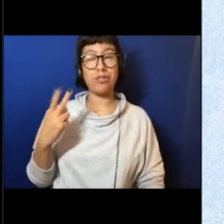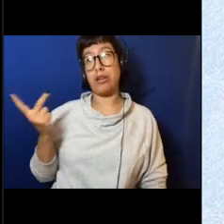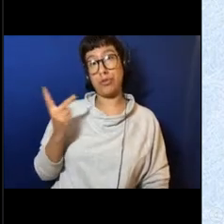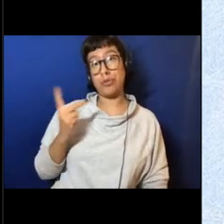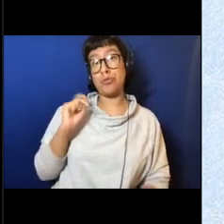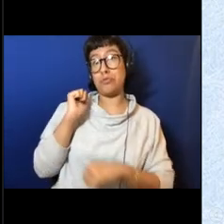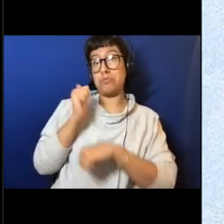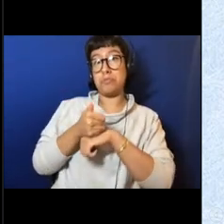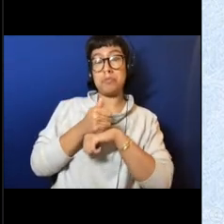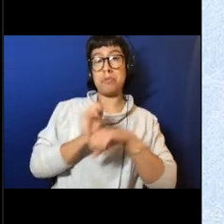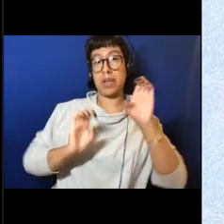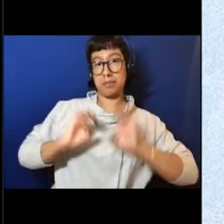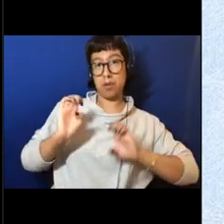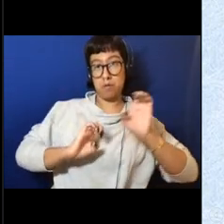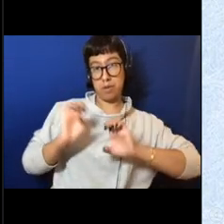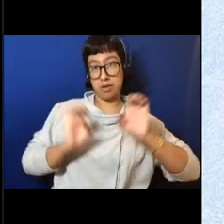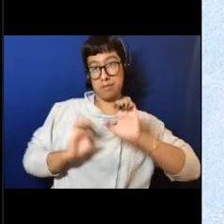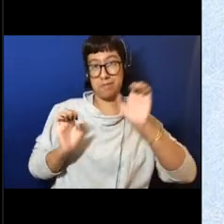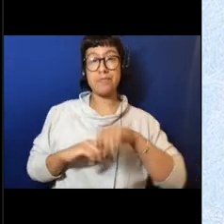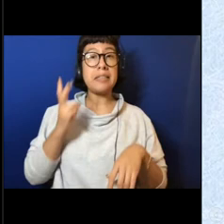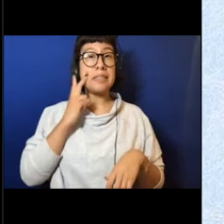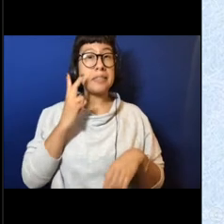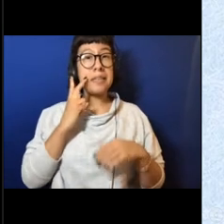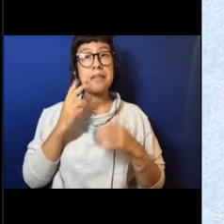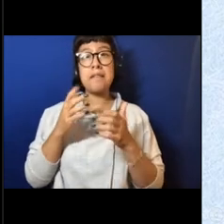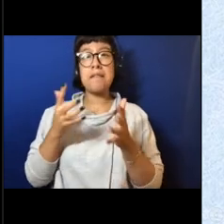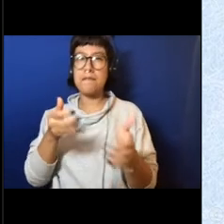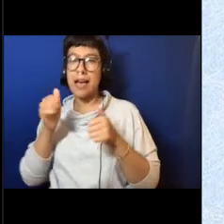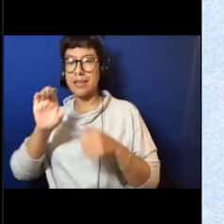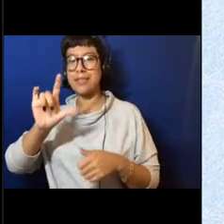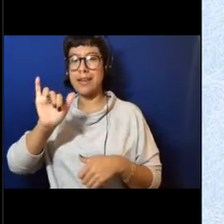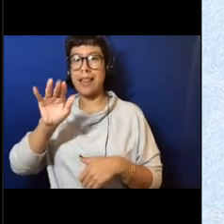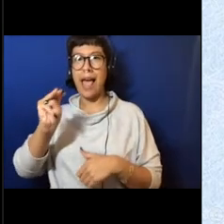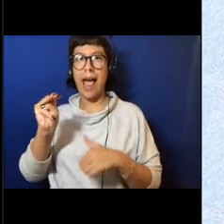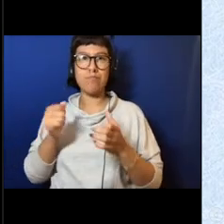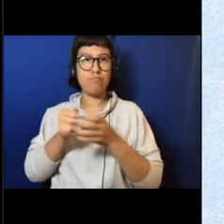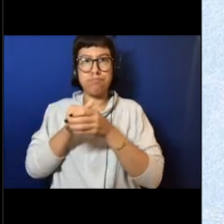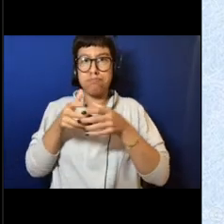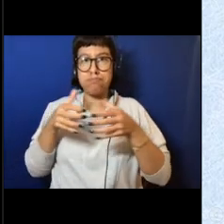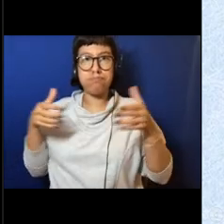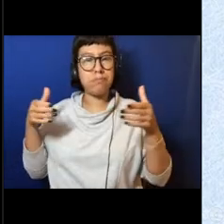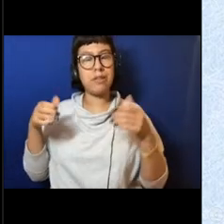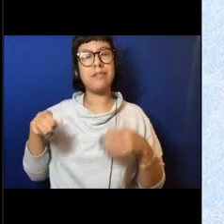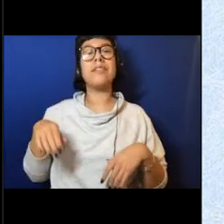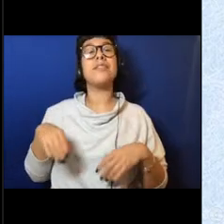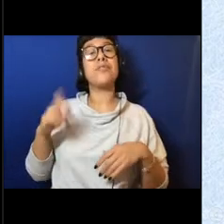looking at how fast clams grow. We're working with this grower right here. We're doing this experiment on his farm.